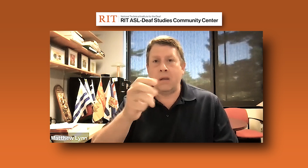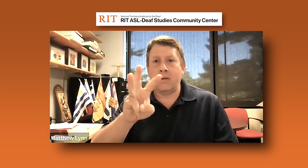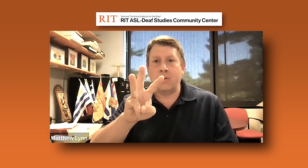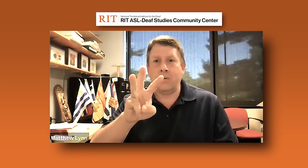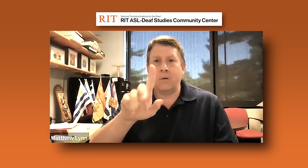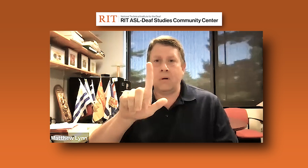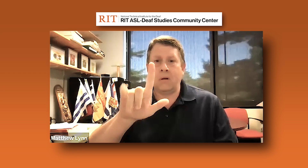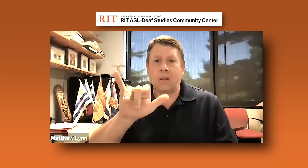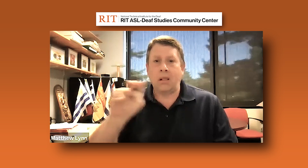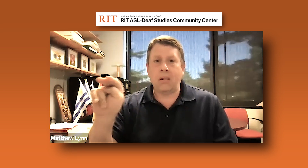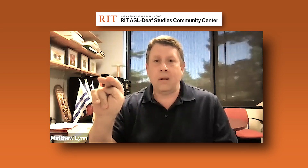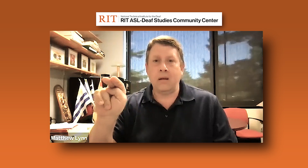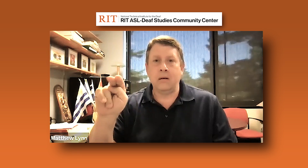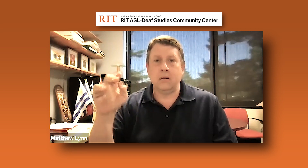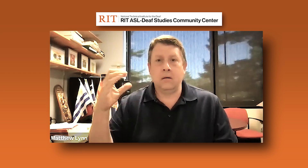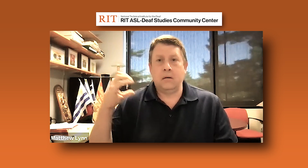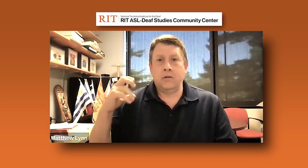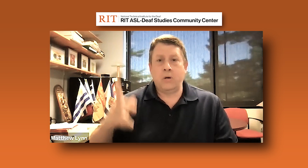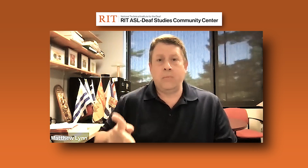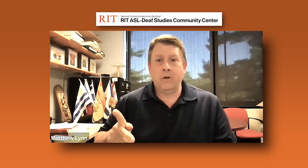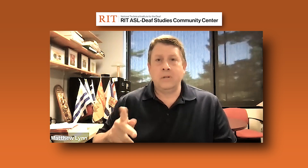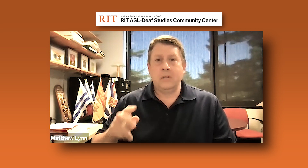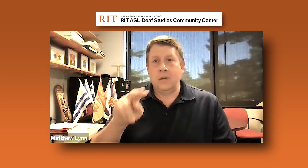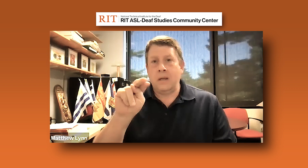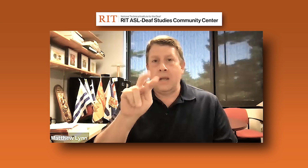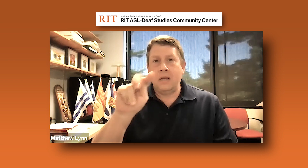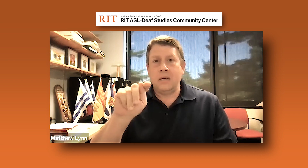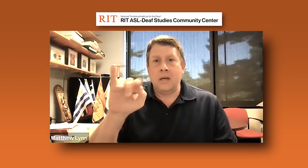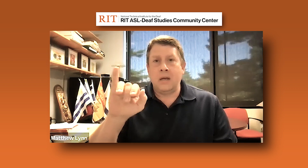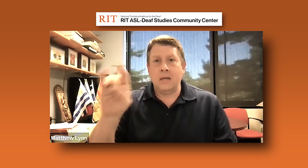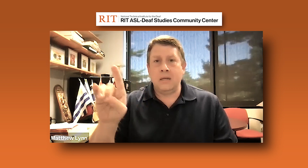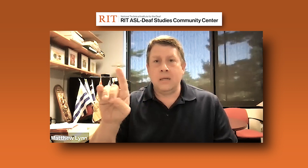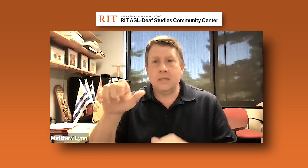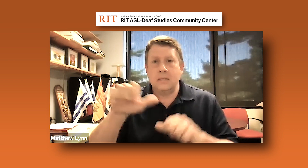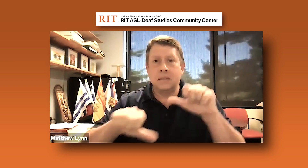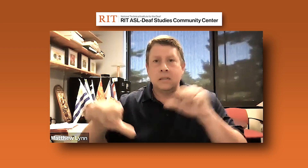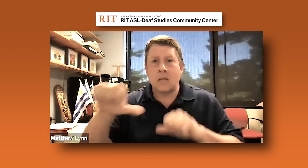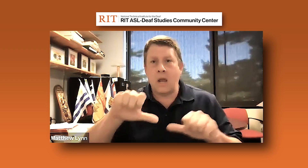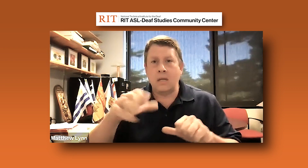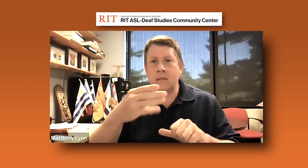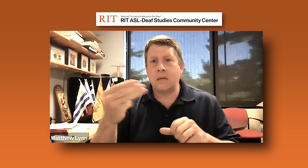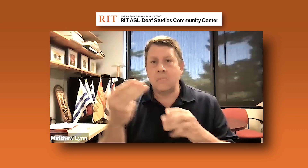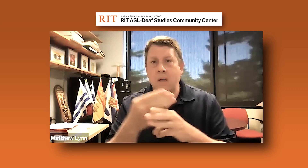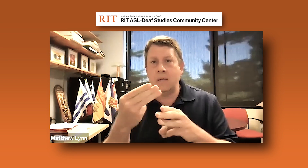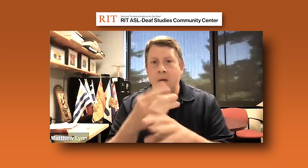My name is Dr. Matthew Lynn. I'm the chairperson